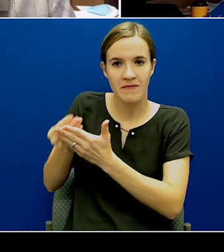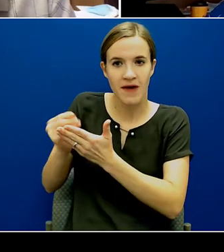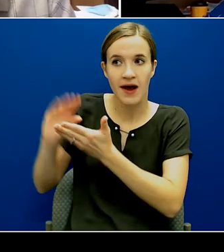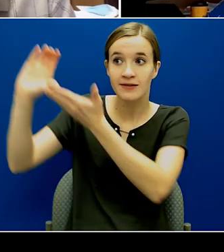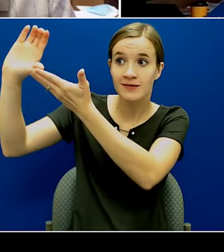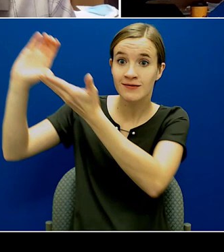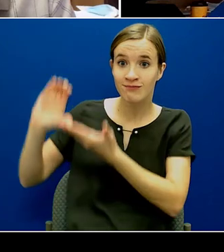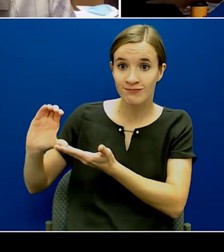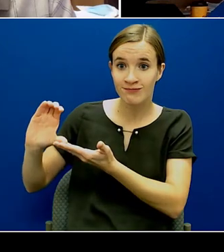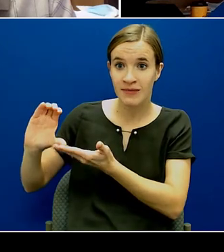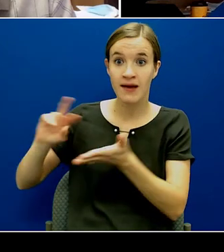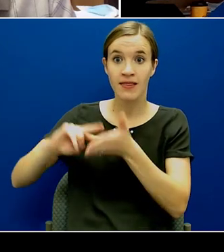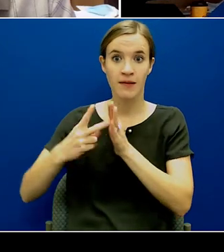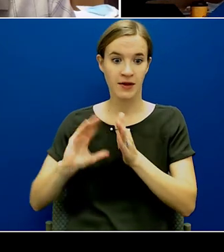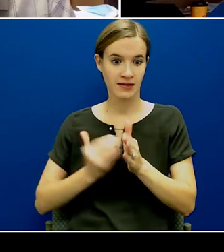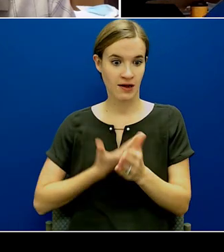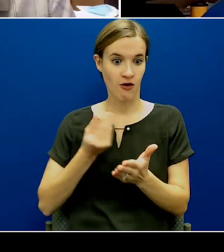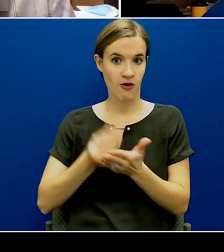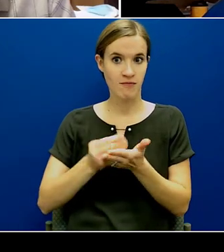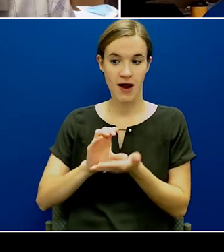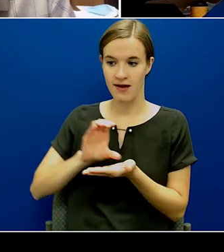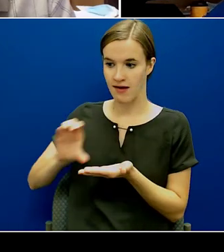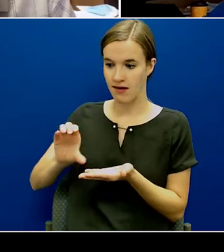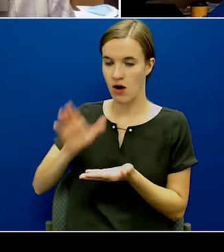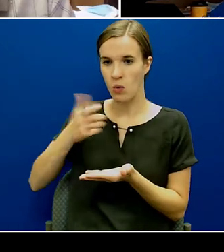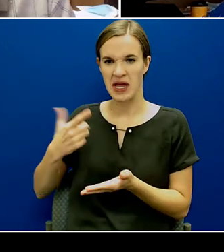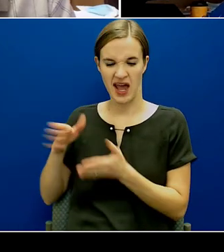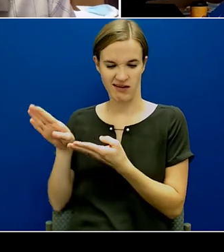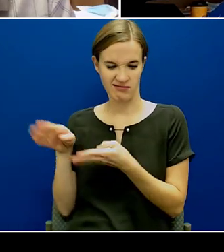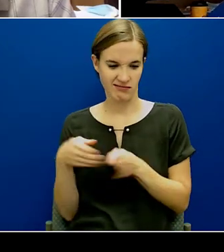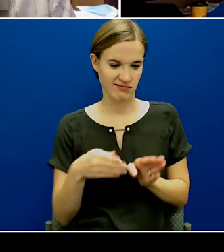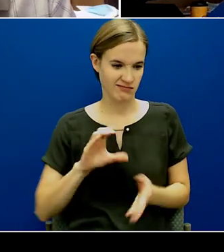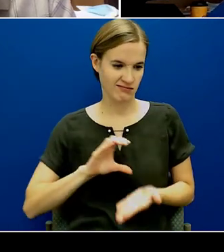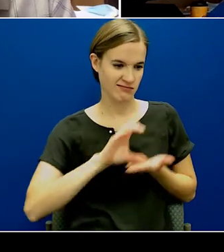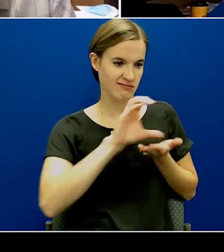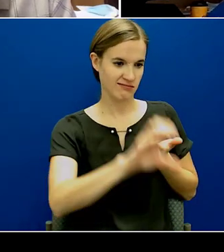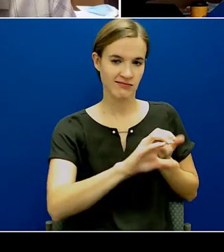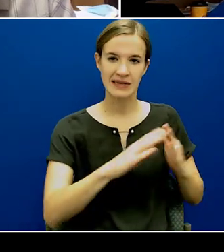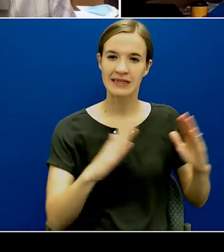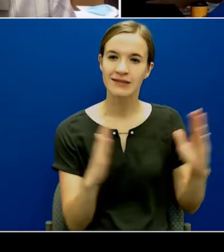grocery store just like everyone else. So it would be so great if we could have a provider